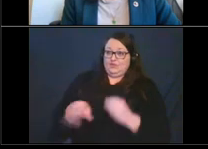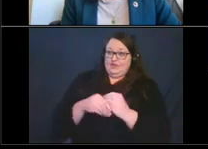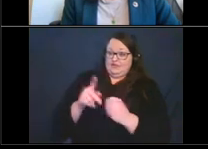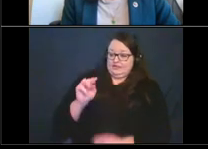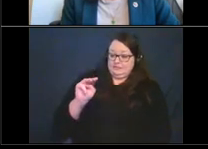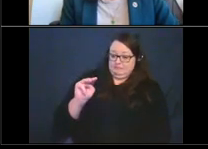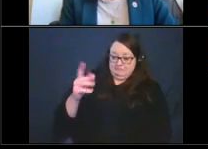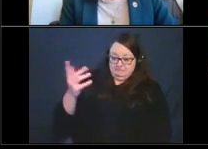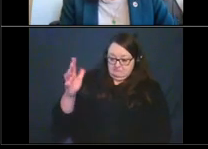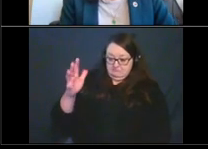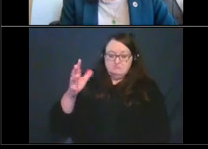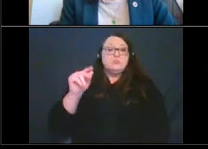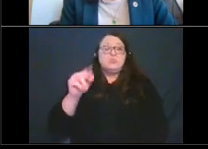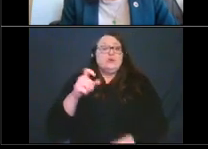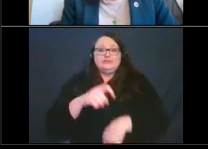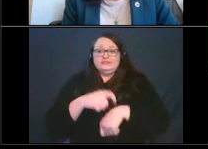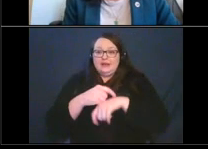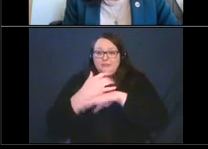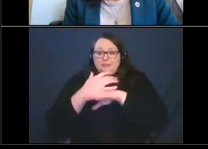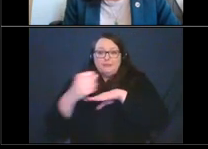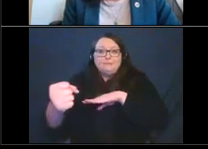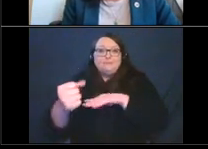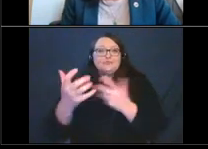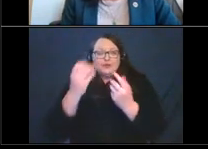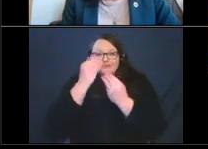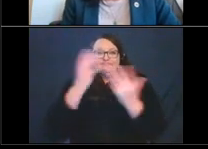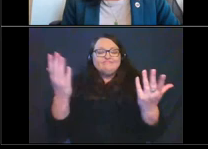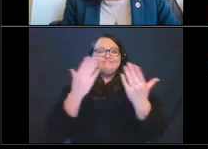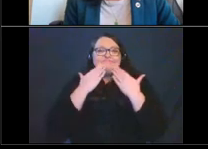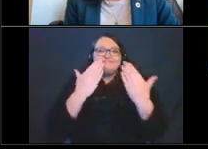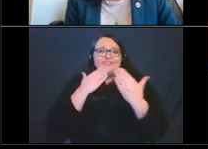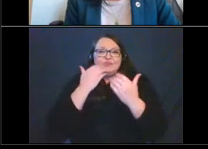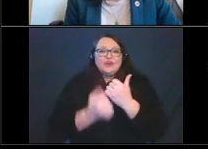We are past time, so I just want to say thank you to everyone for attending and for all of